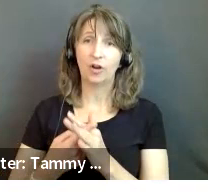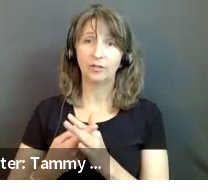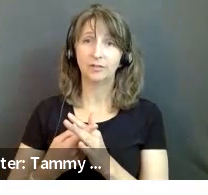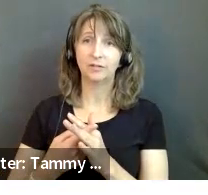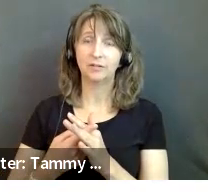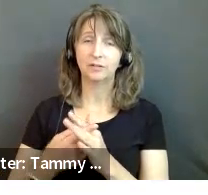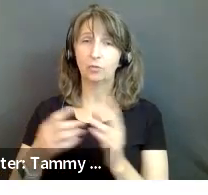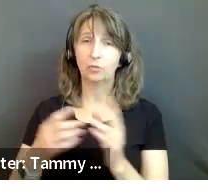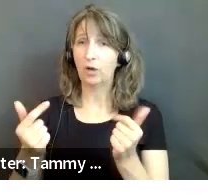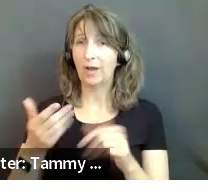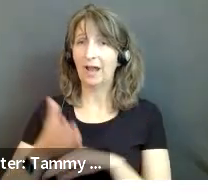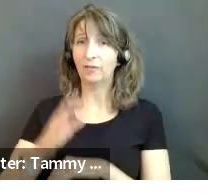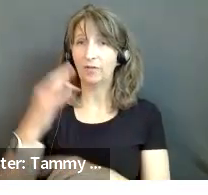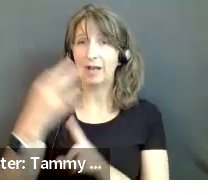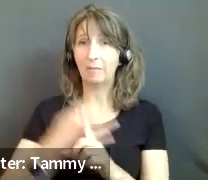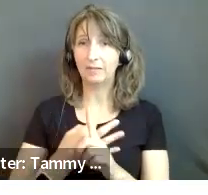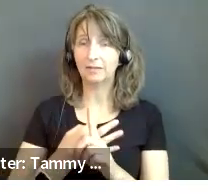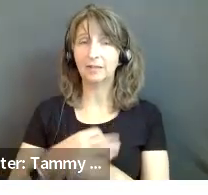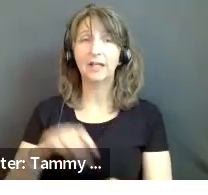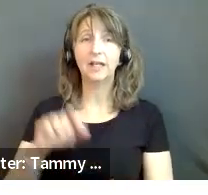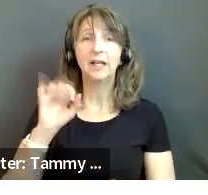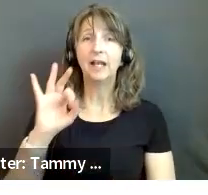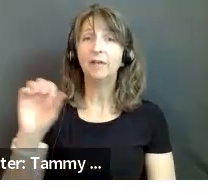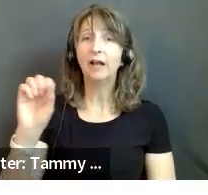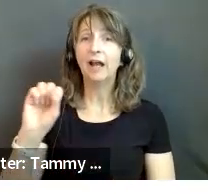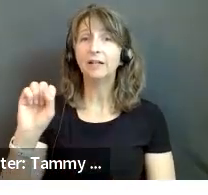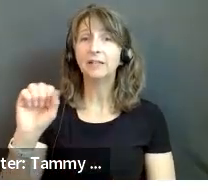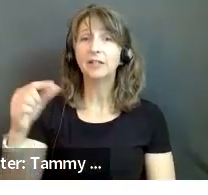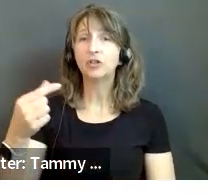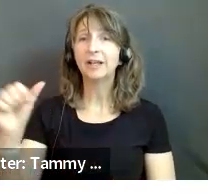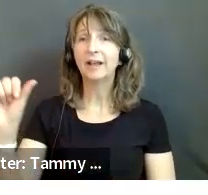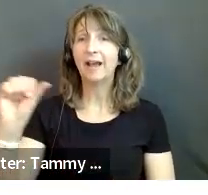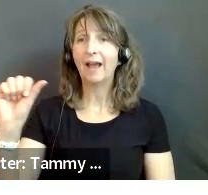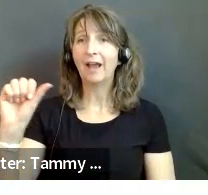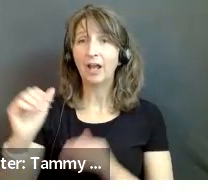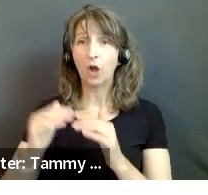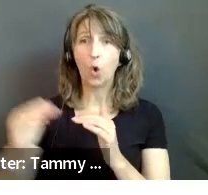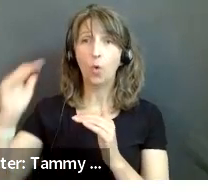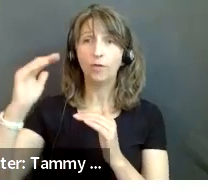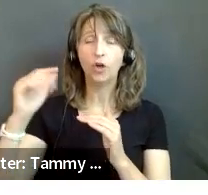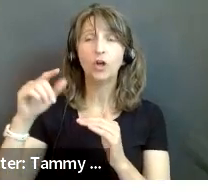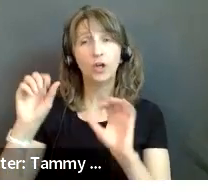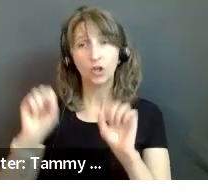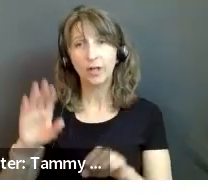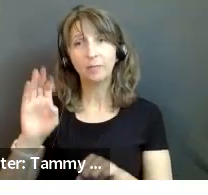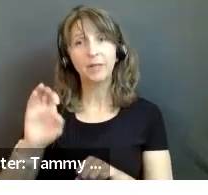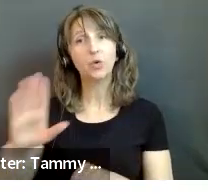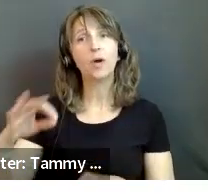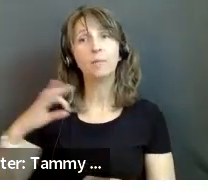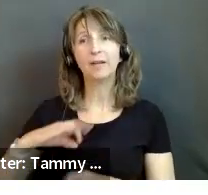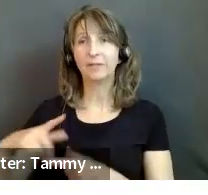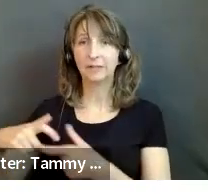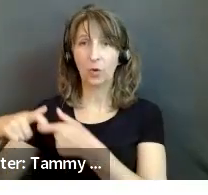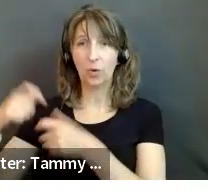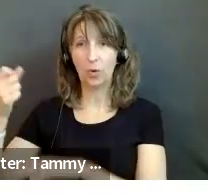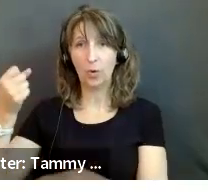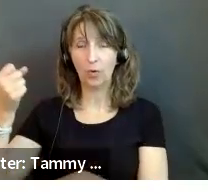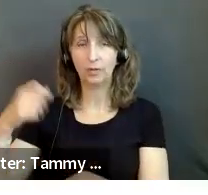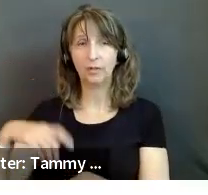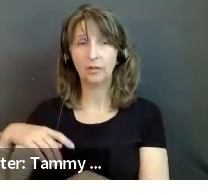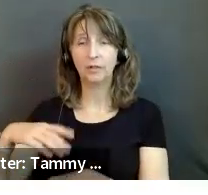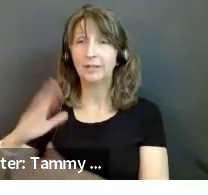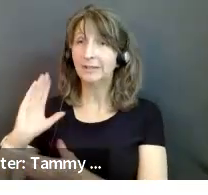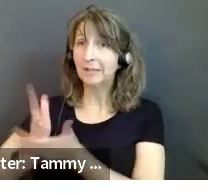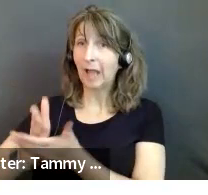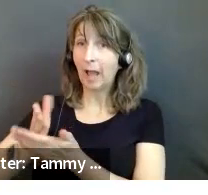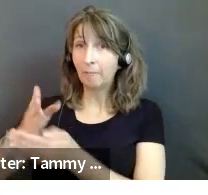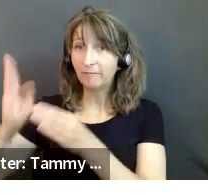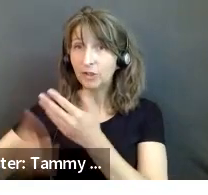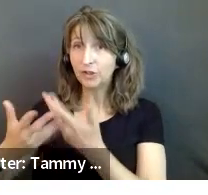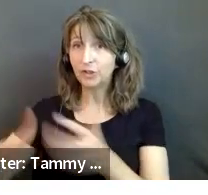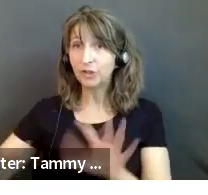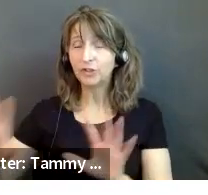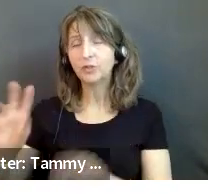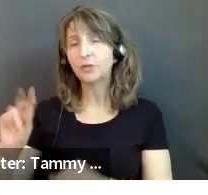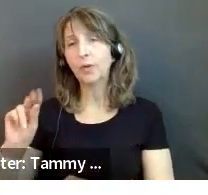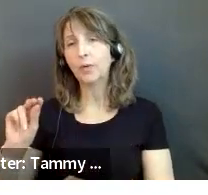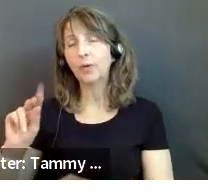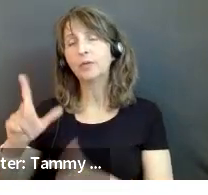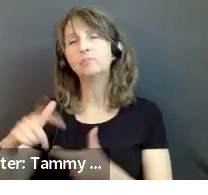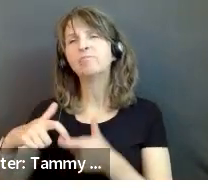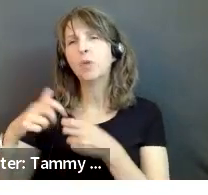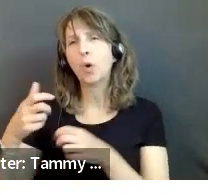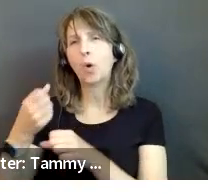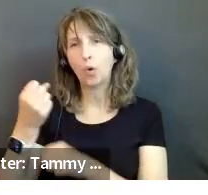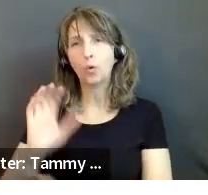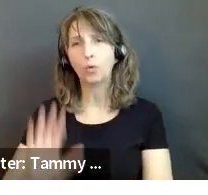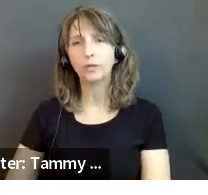Okay, like I said, if you go over SGA. Benefits could be suspended. Not not terminated but suspended.